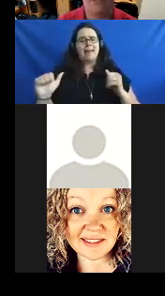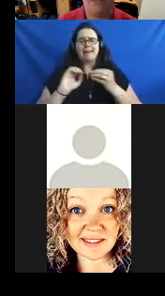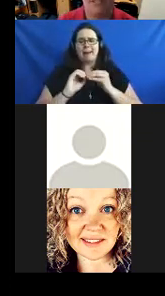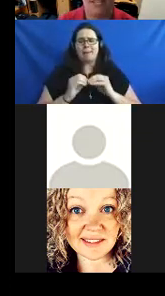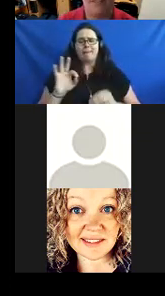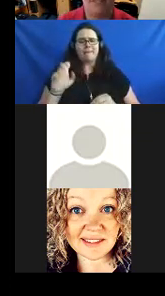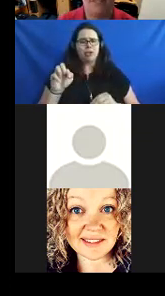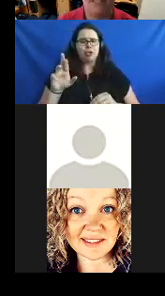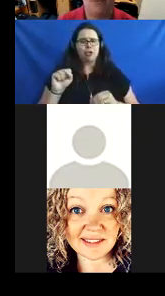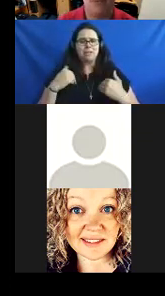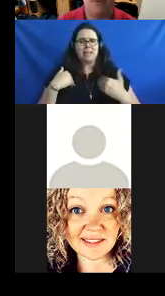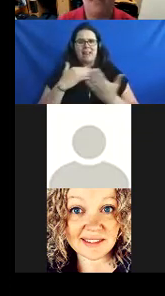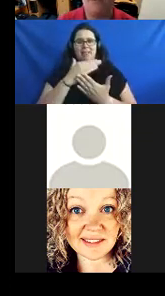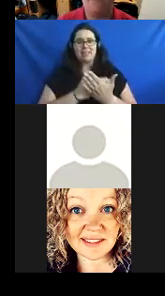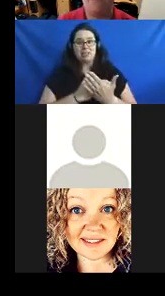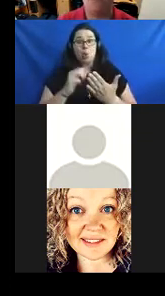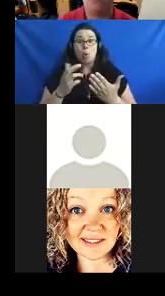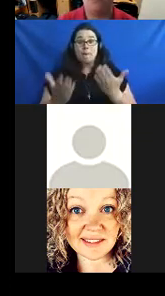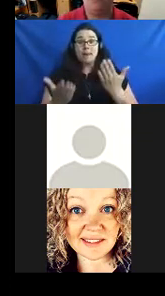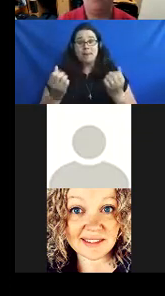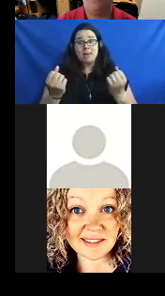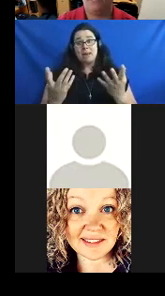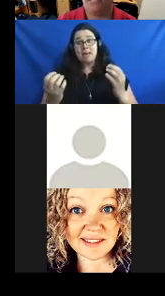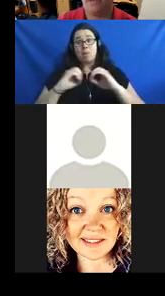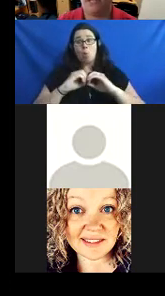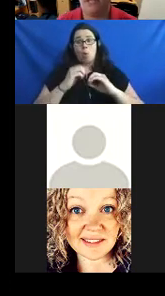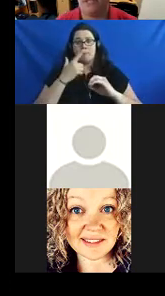I HAVE LISTED OR EVEN MANY MORE BECAUSE AS I MENTIONED, THE